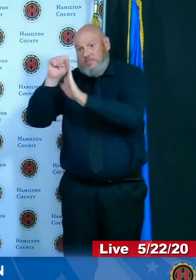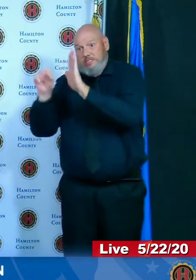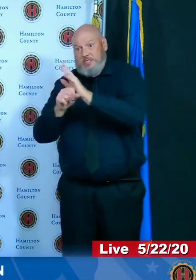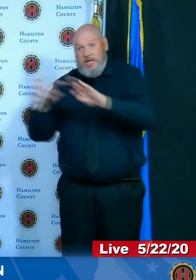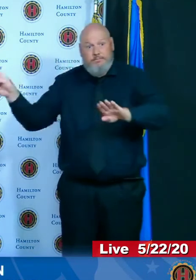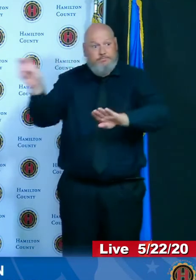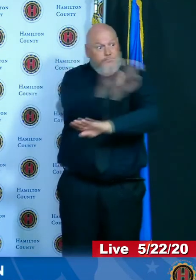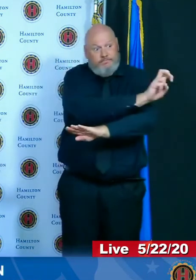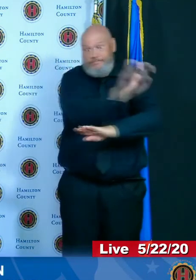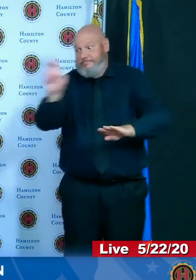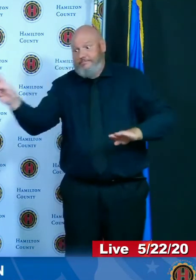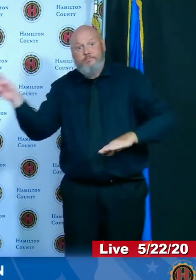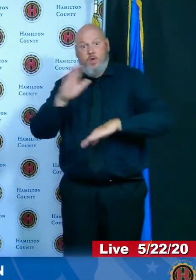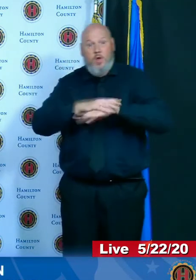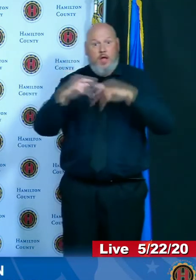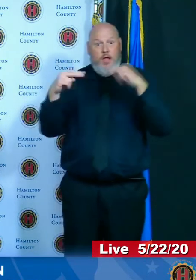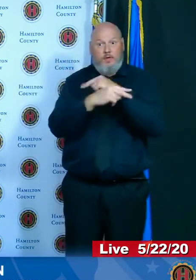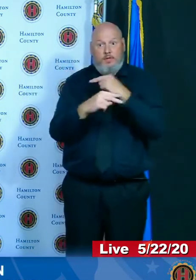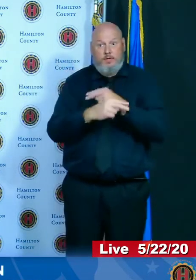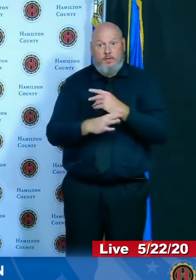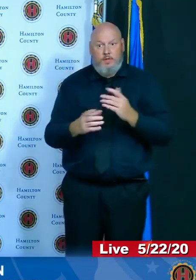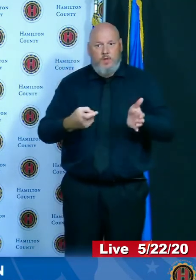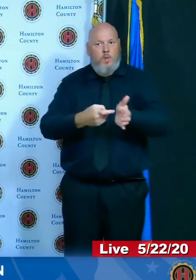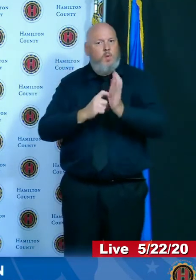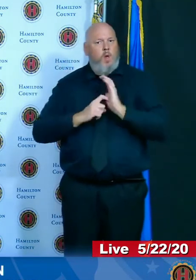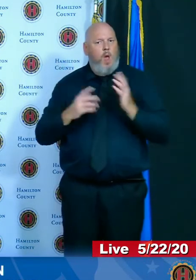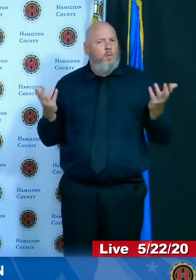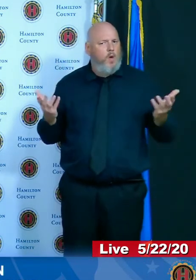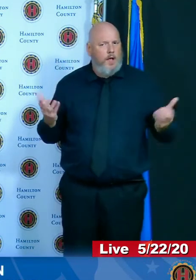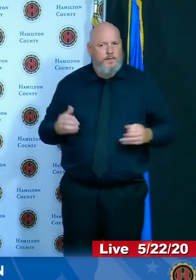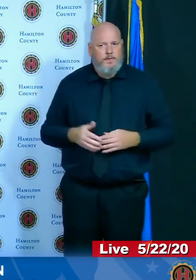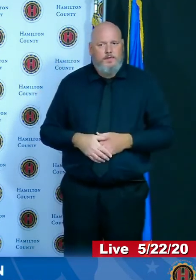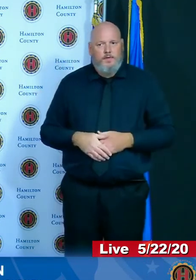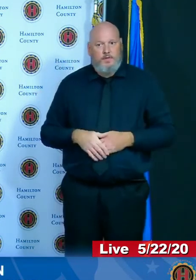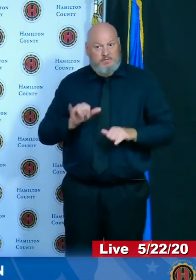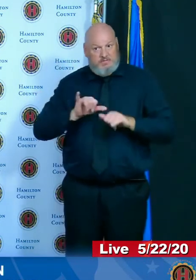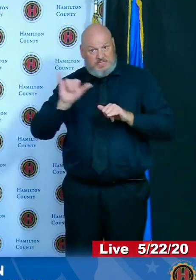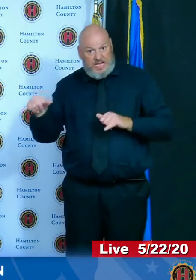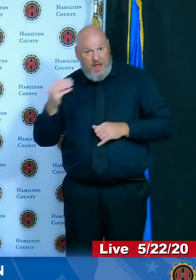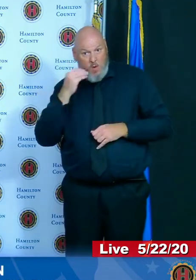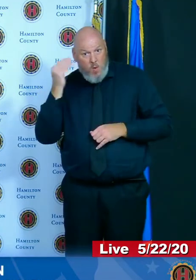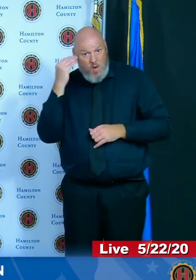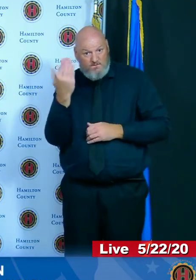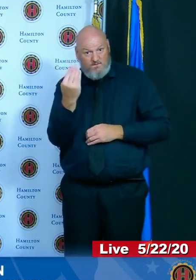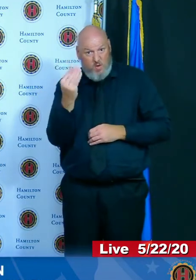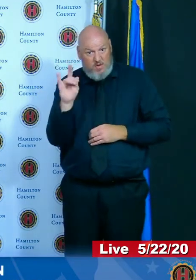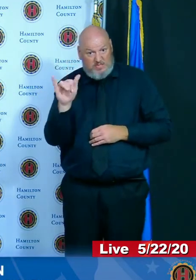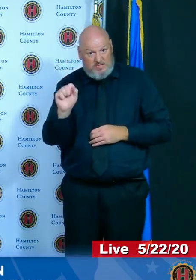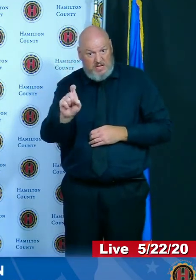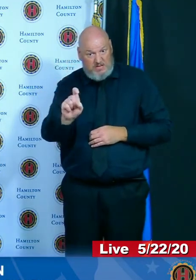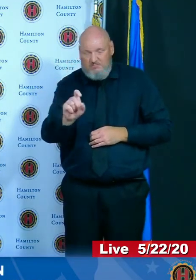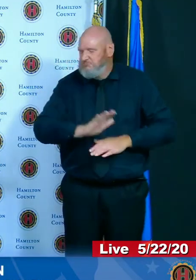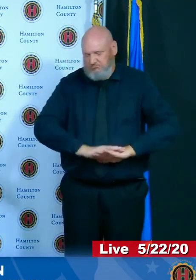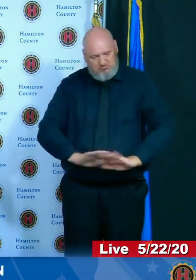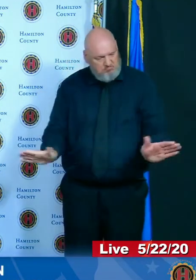you required to stay home for 14 days after that interstate travel we know Covid-19 is throughout the United States and that is one of the